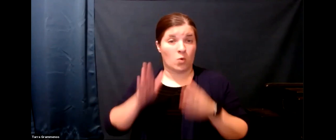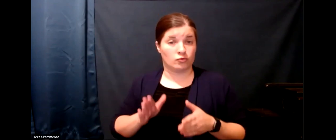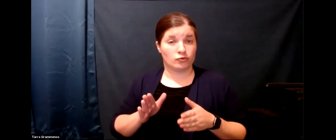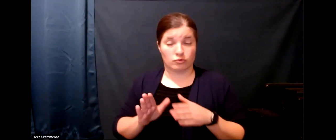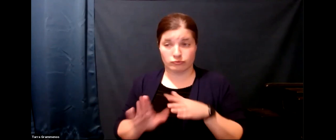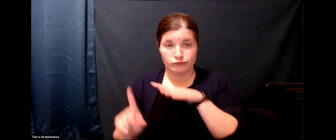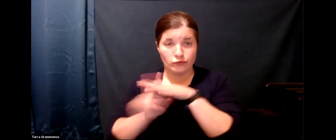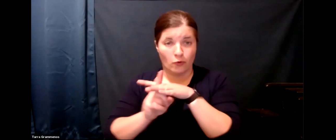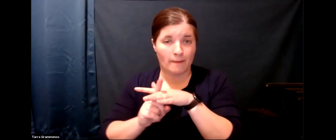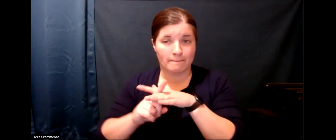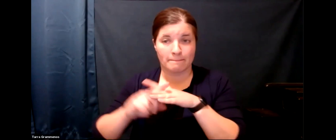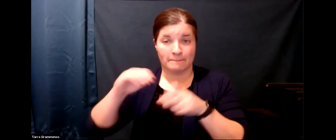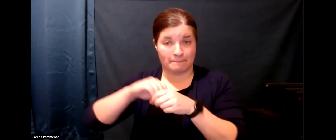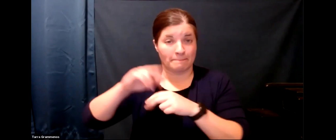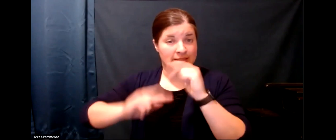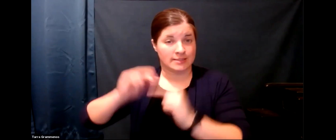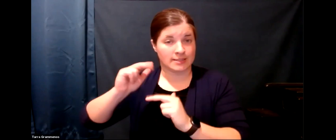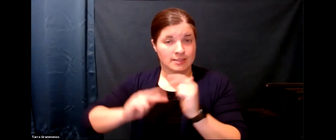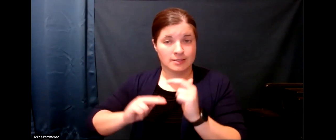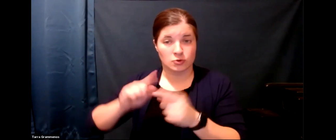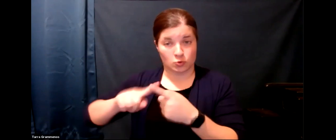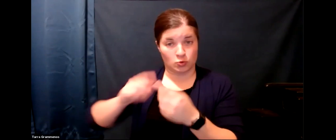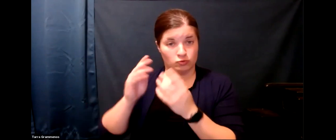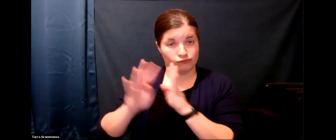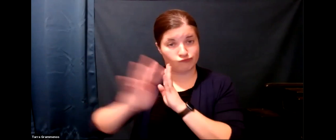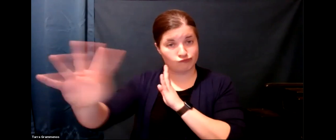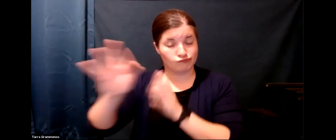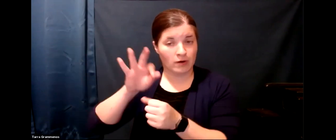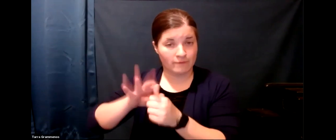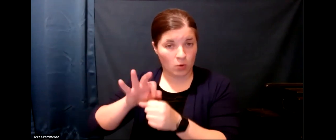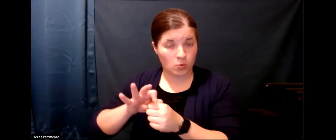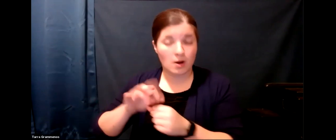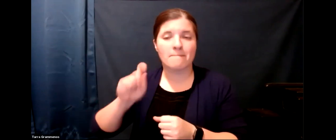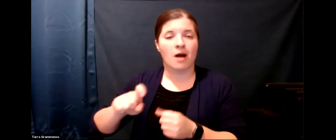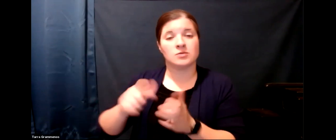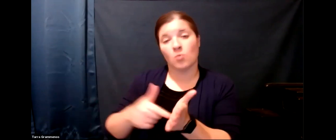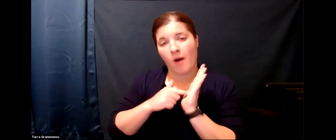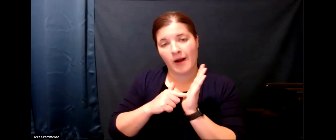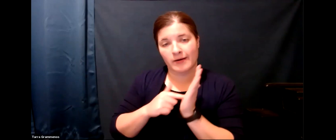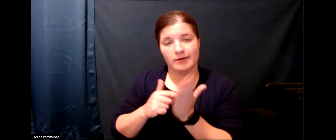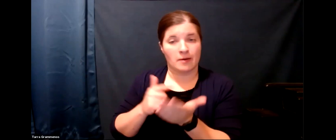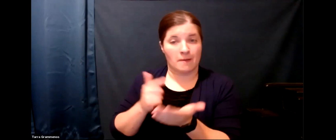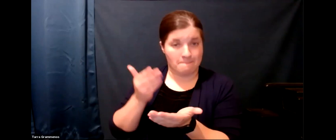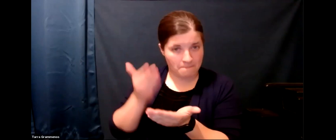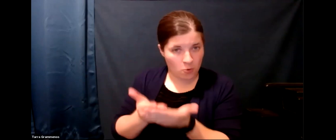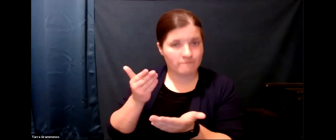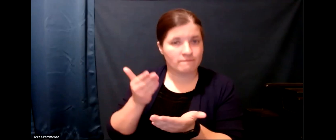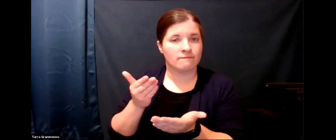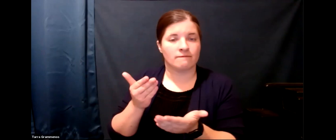place, they would be required to prove their identity,